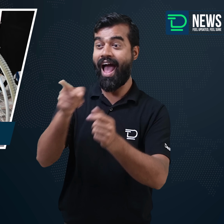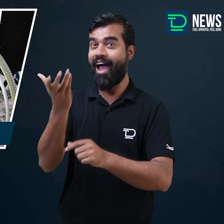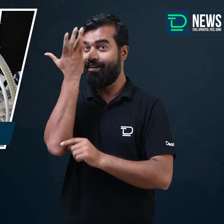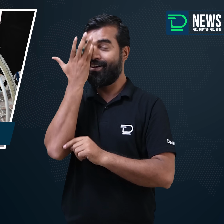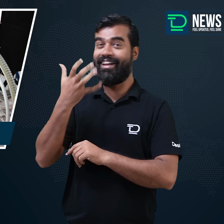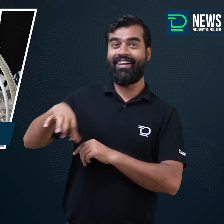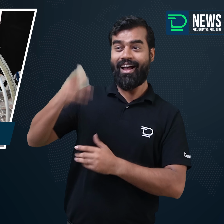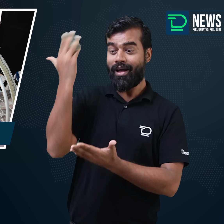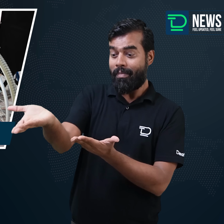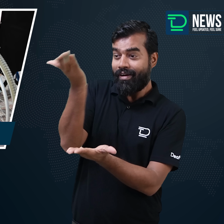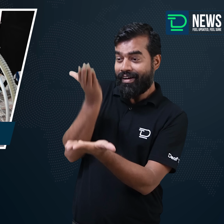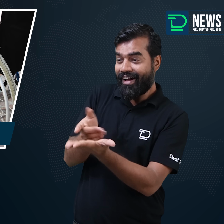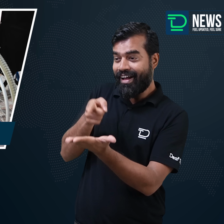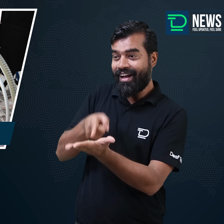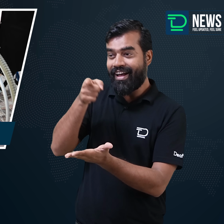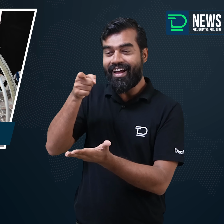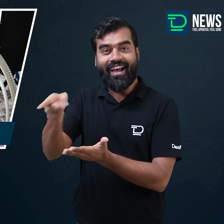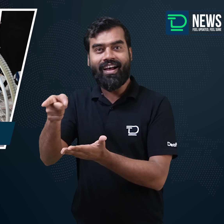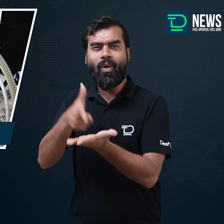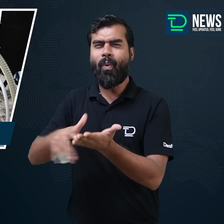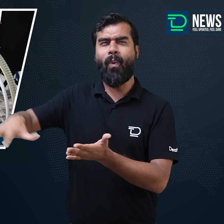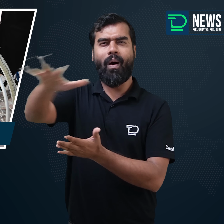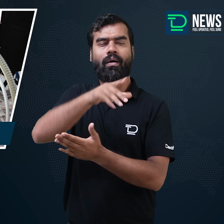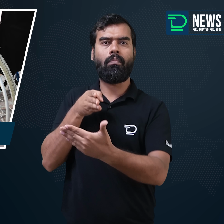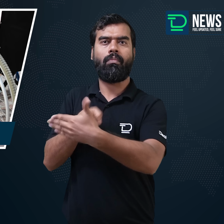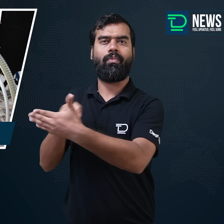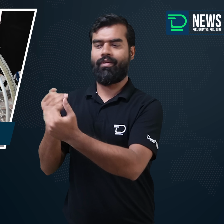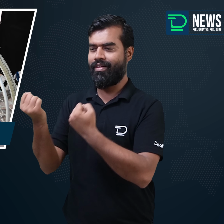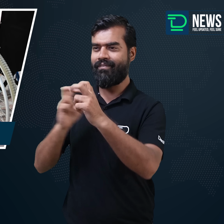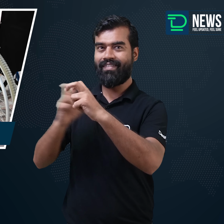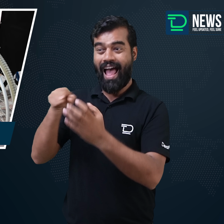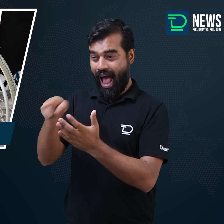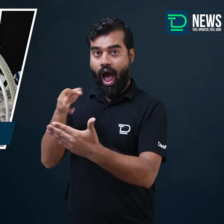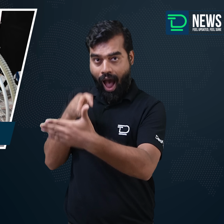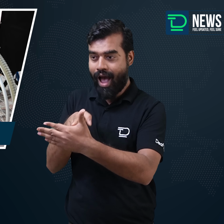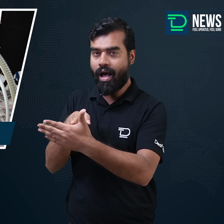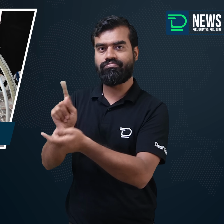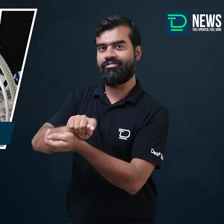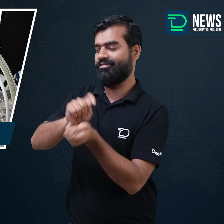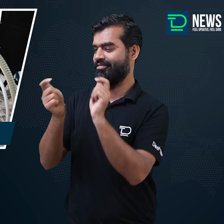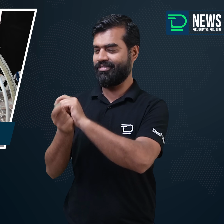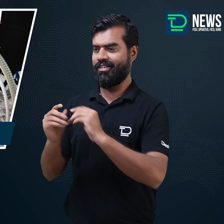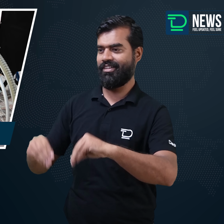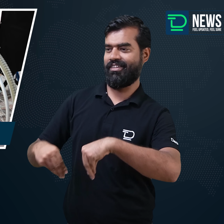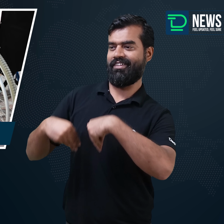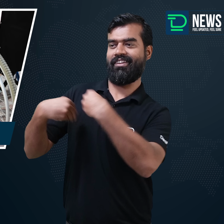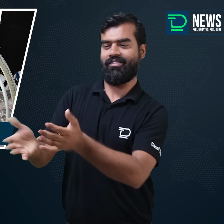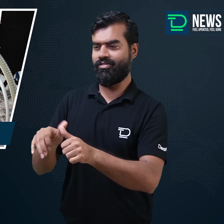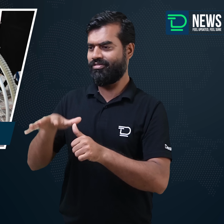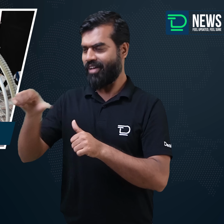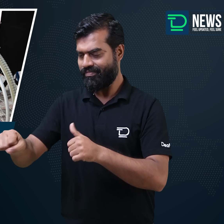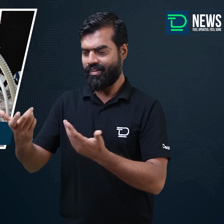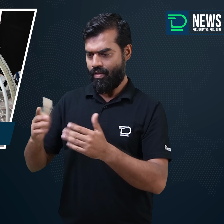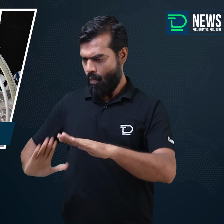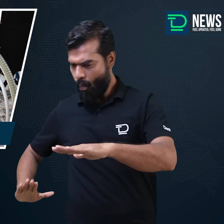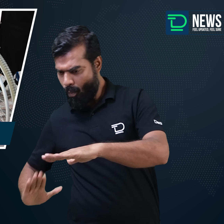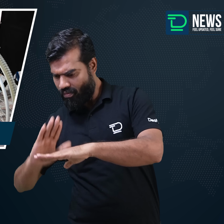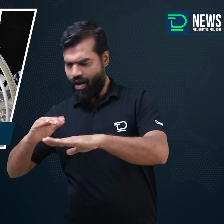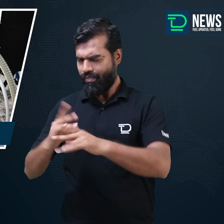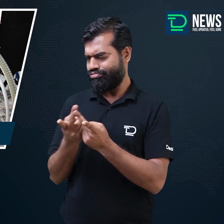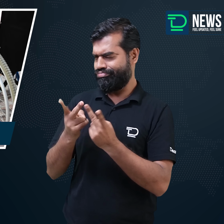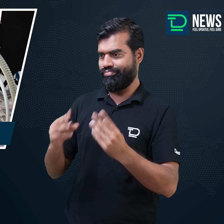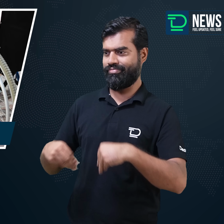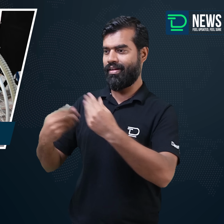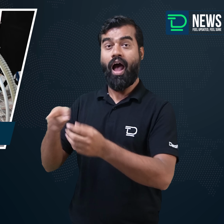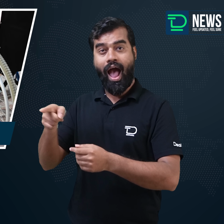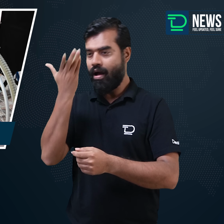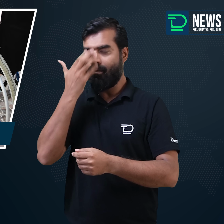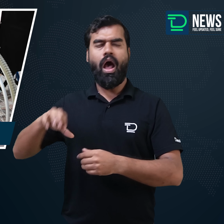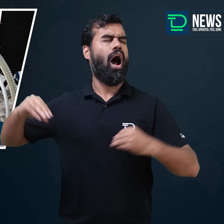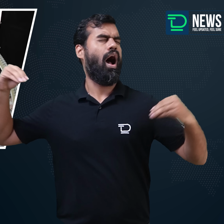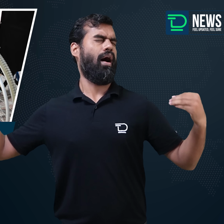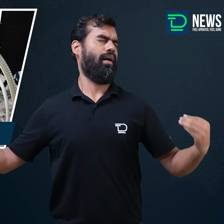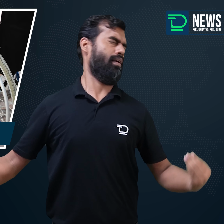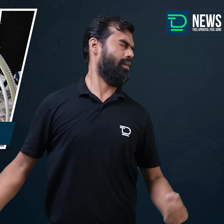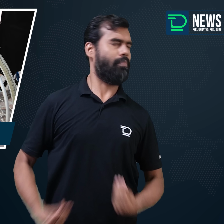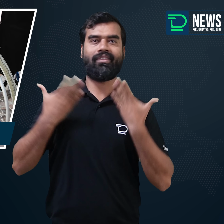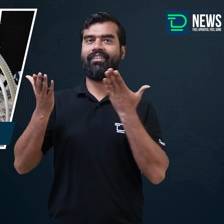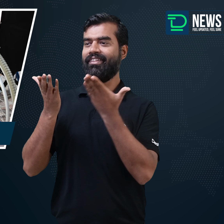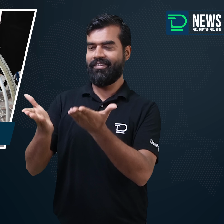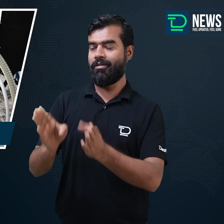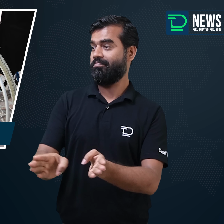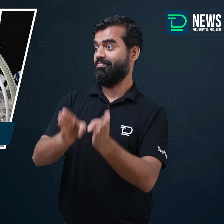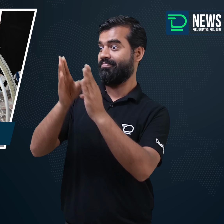The people who asked for ramps and lower foot buses are given.